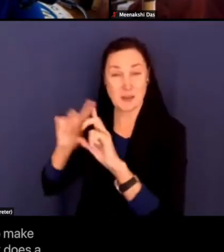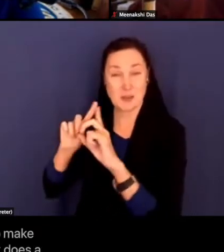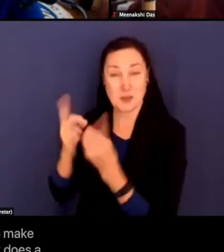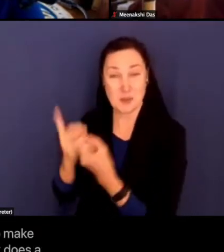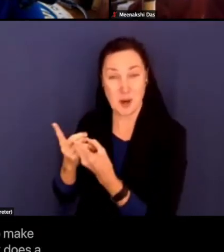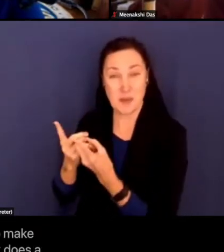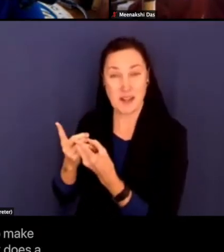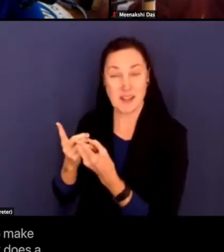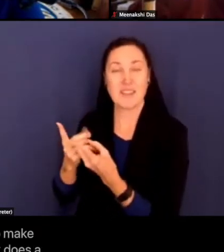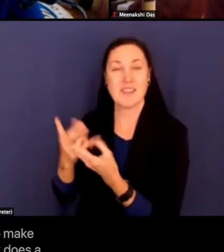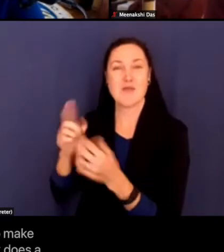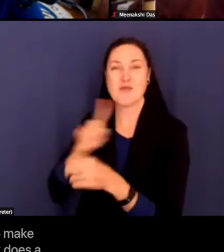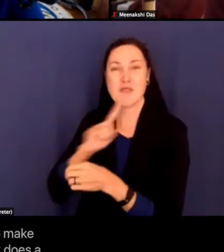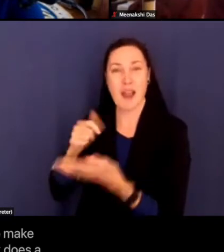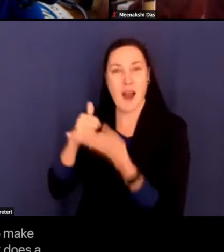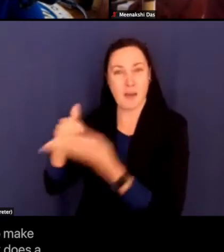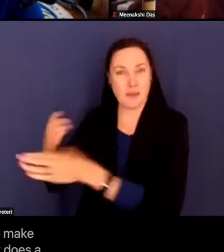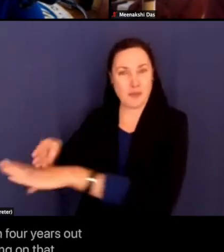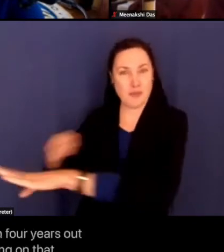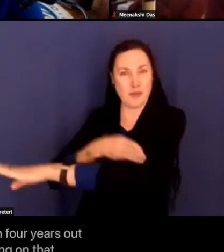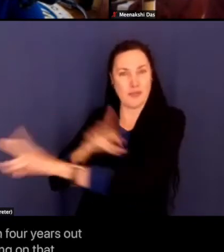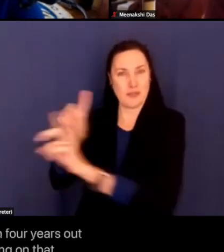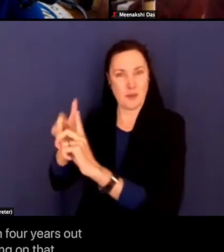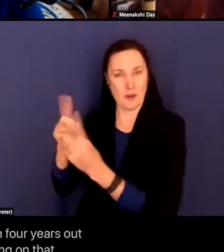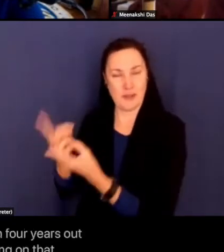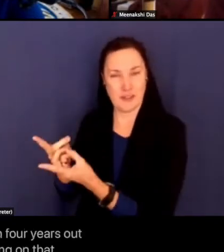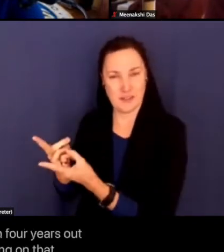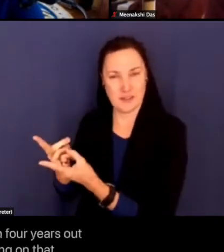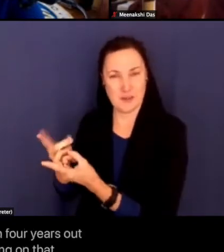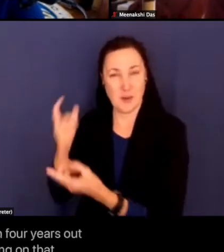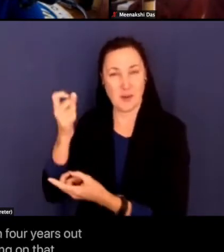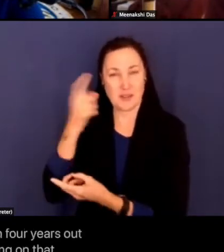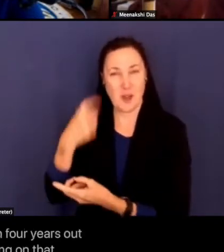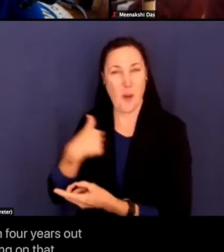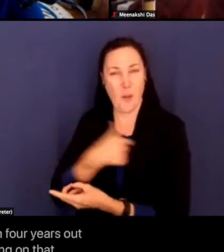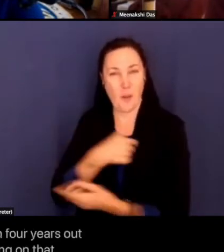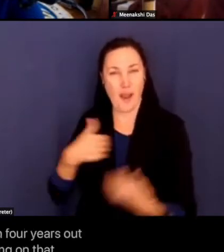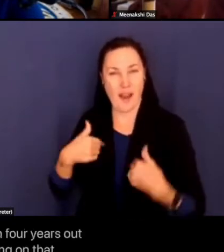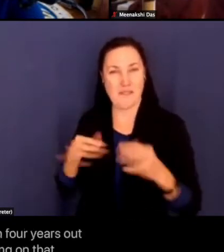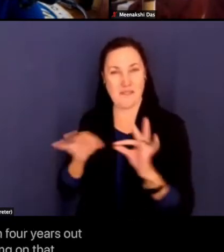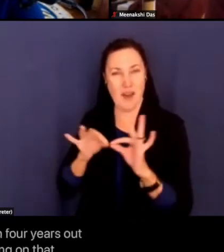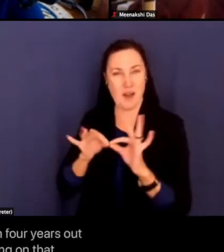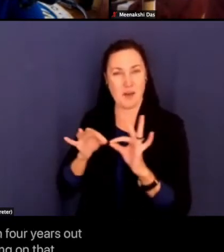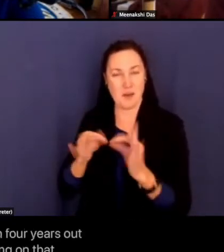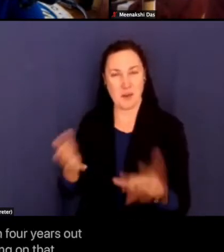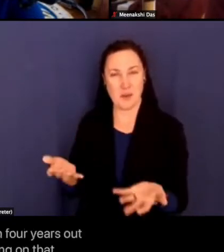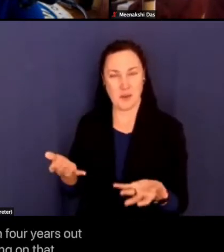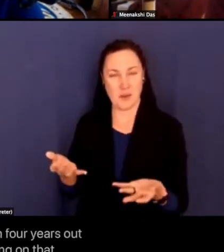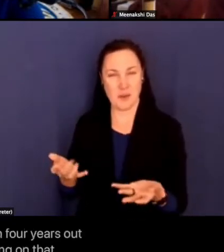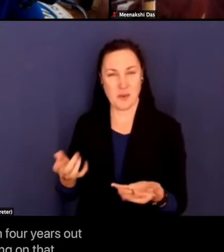environment and championing what subway with a disability can bring to the table that maybe